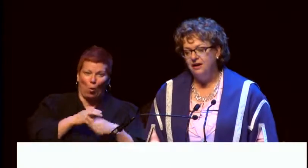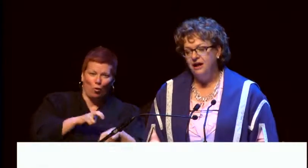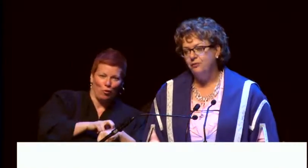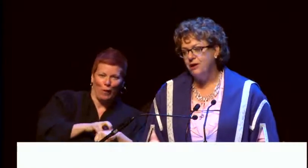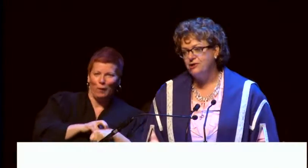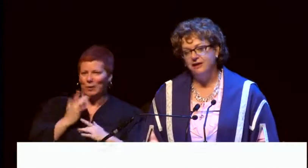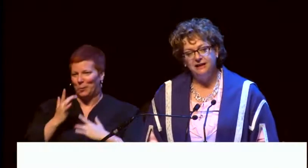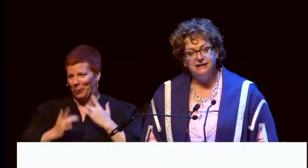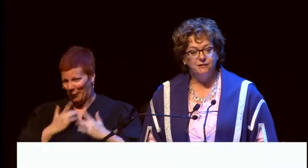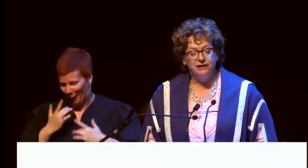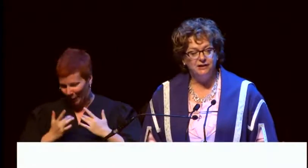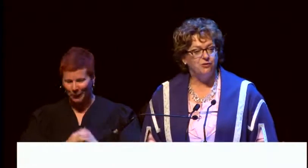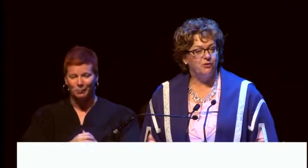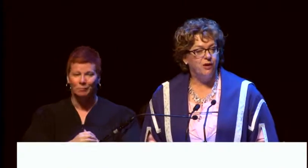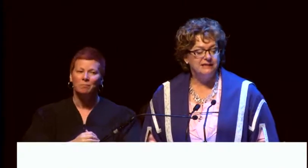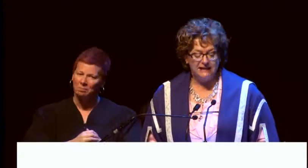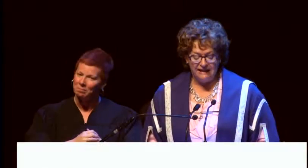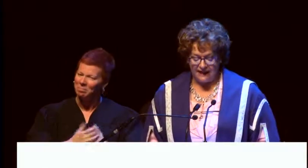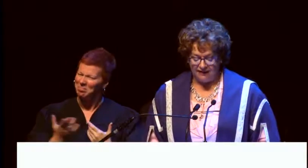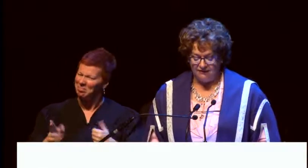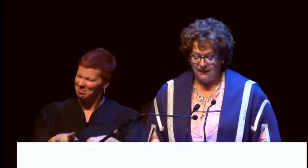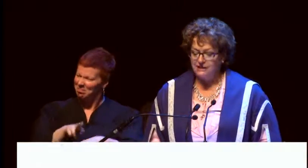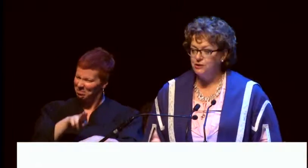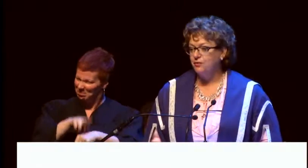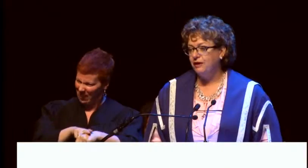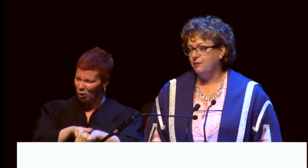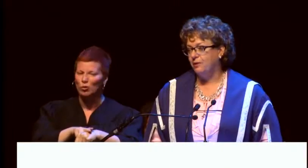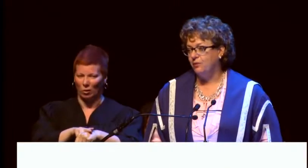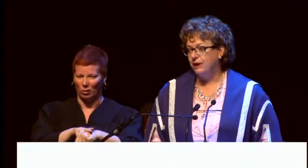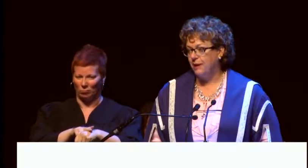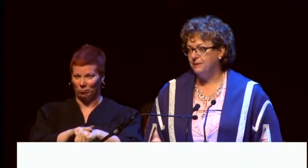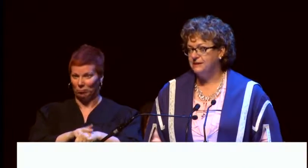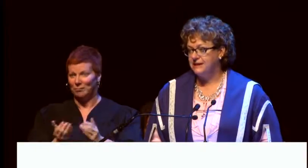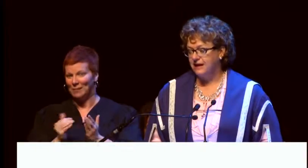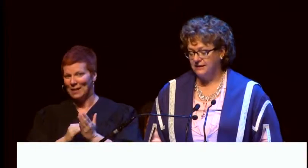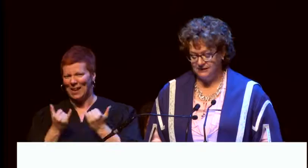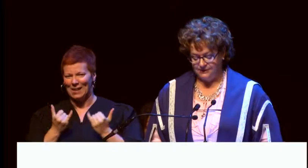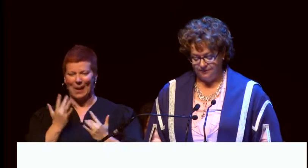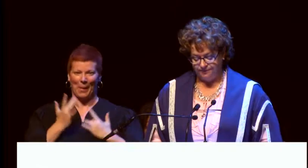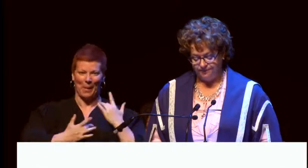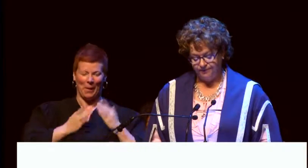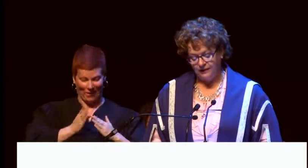I WOULD WAGER THAT THESE FEELINGS ARE ARISING AGAIN AS YOU THINK ABOUT WHAT HAPPENS NEXT.